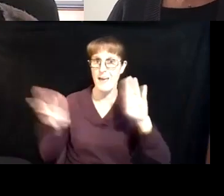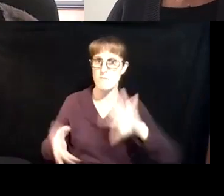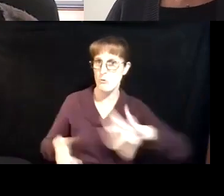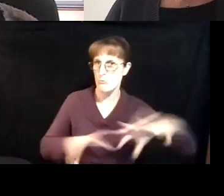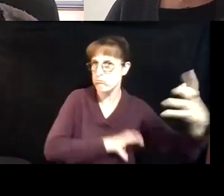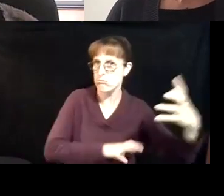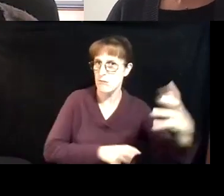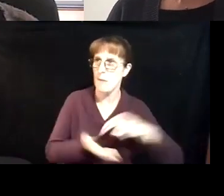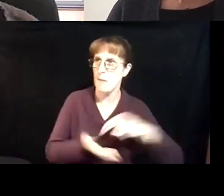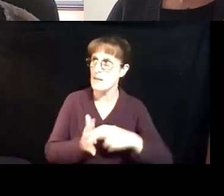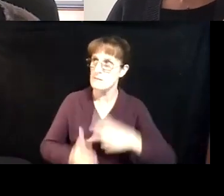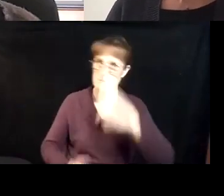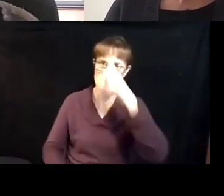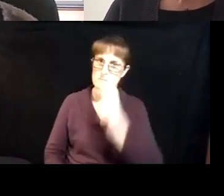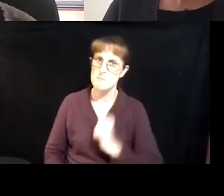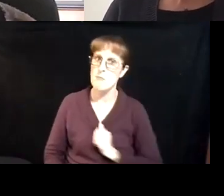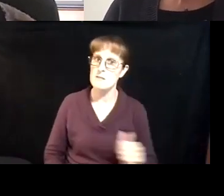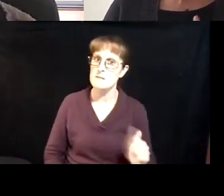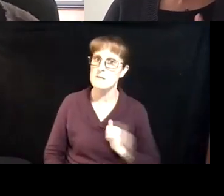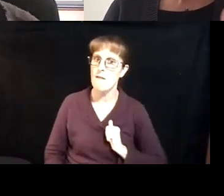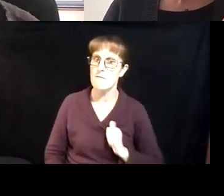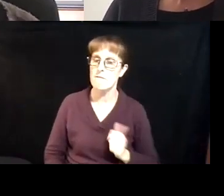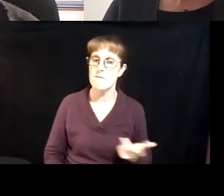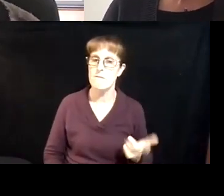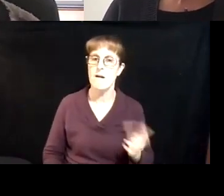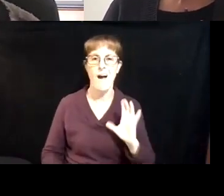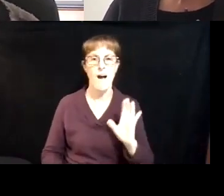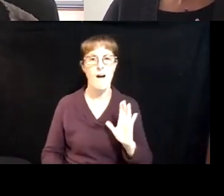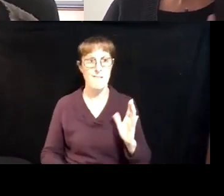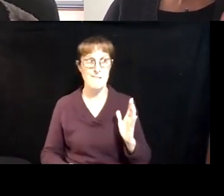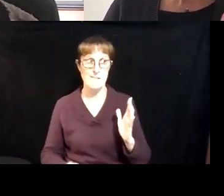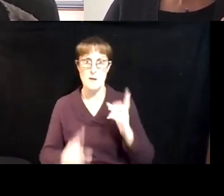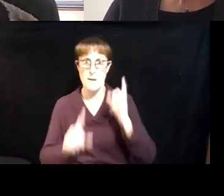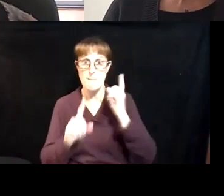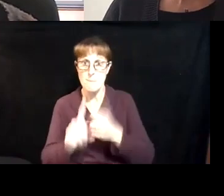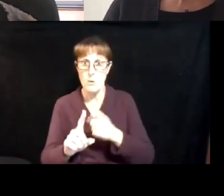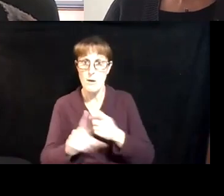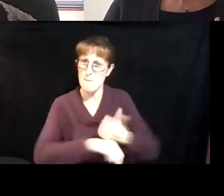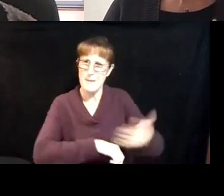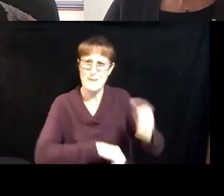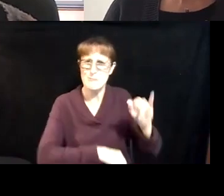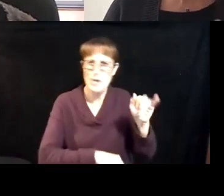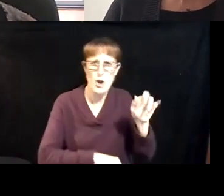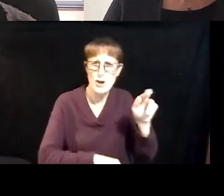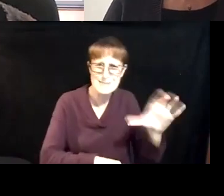Our system not just JRC, but the system more broadly, has this tendency to say,